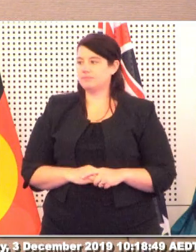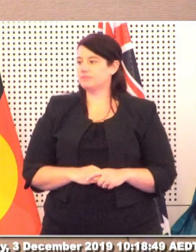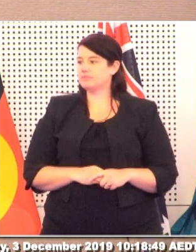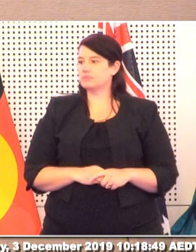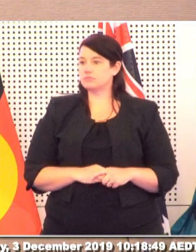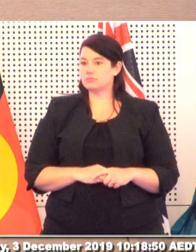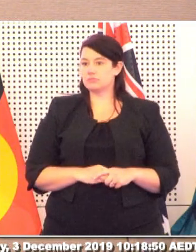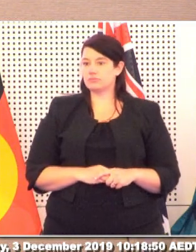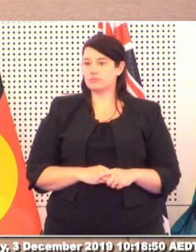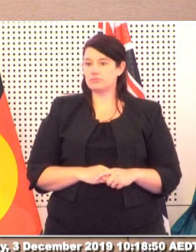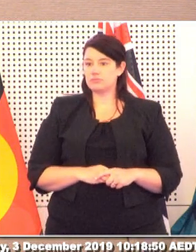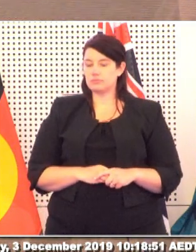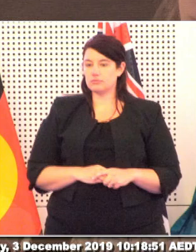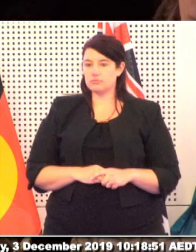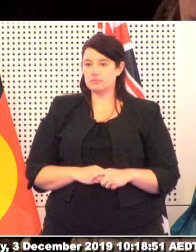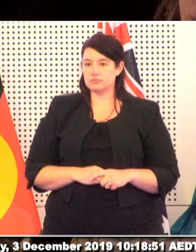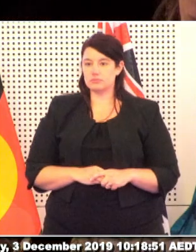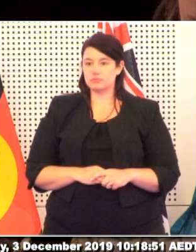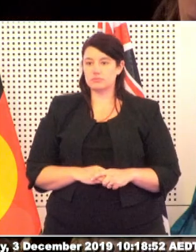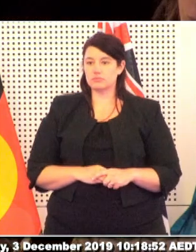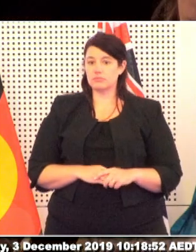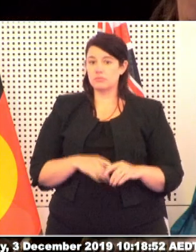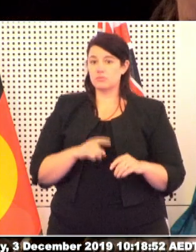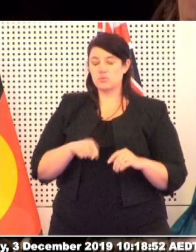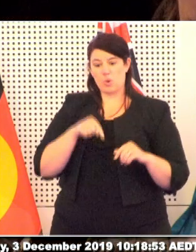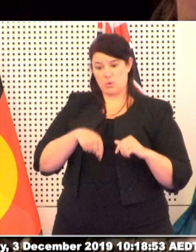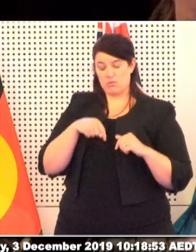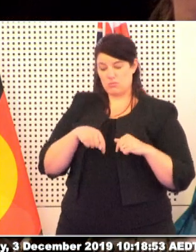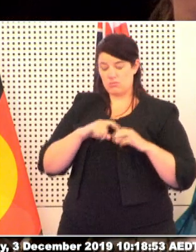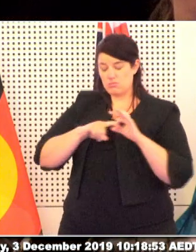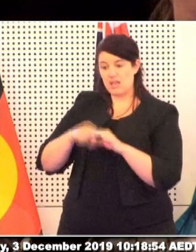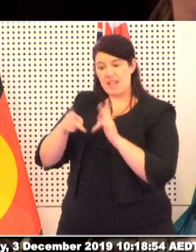In terms of that process here, what were some of the historical barriers